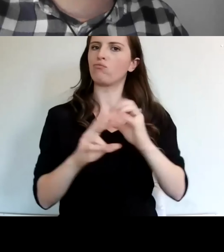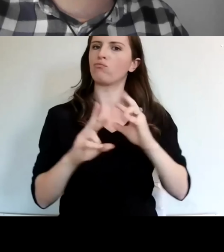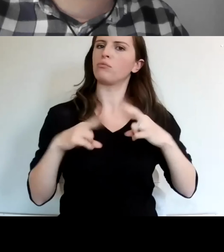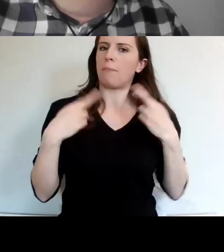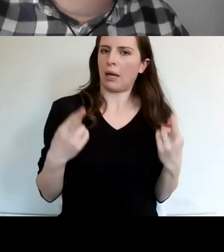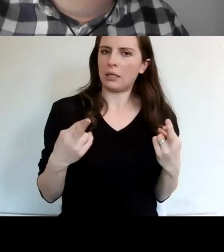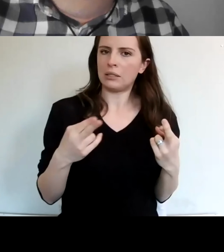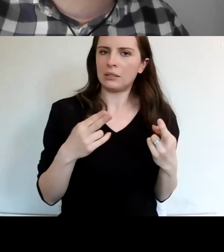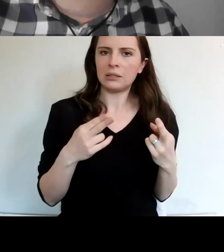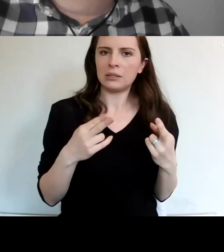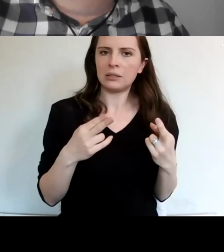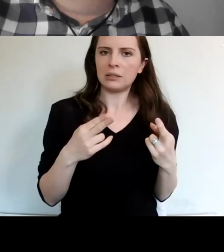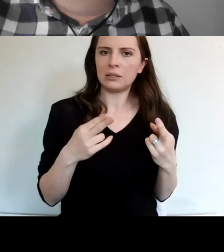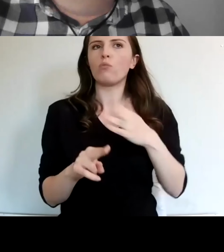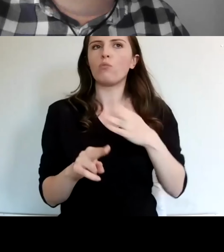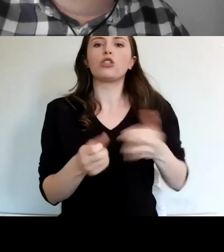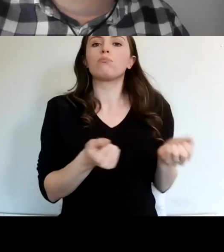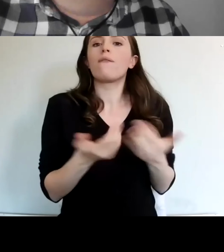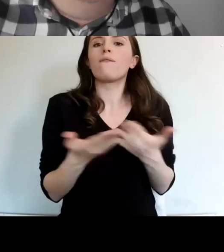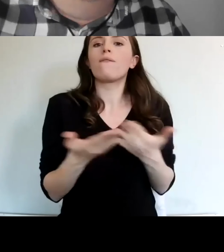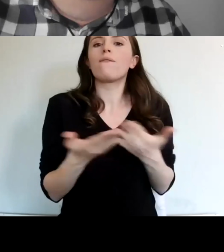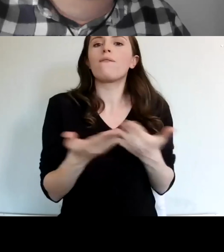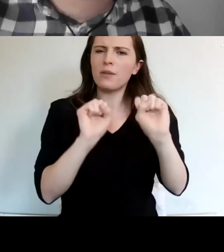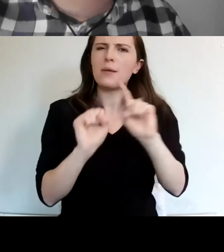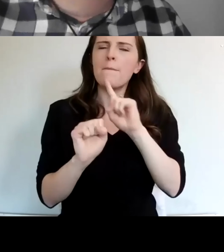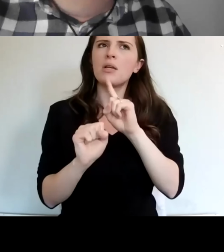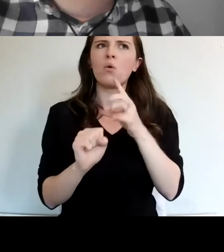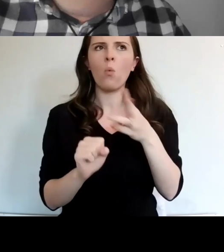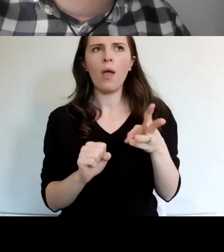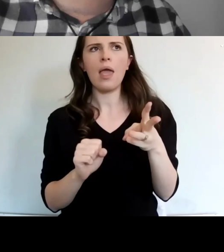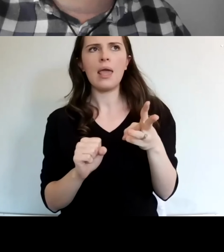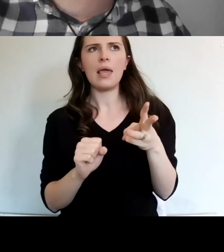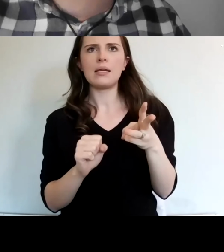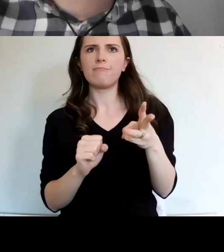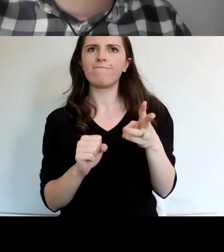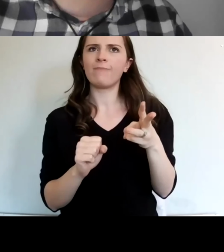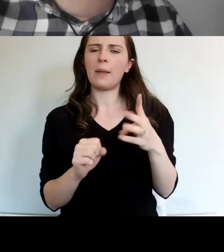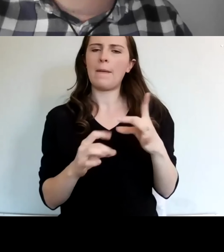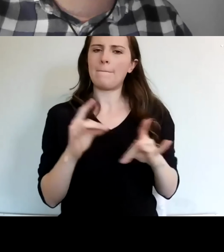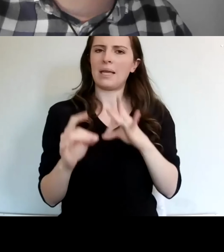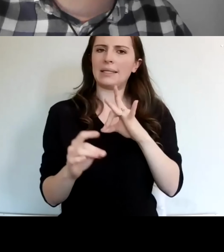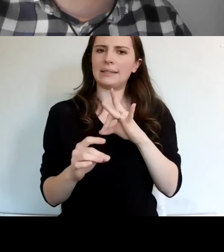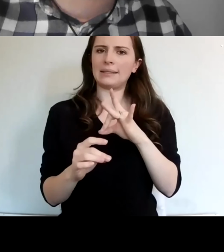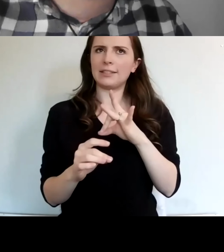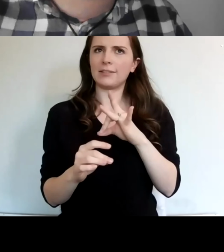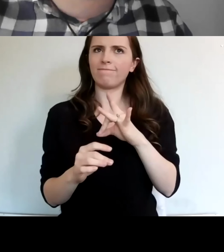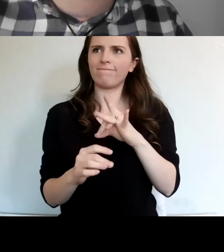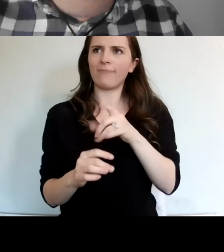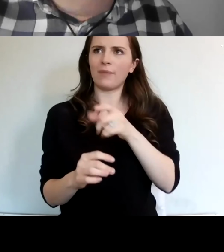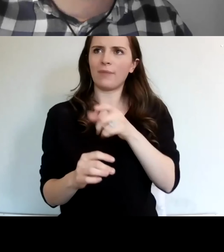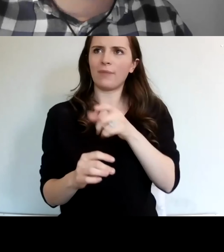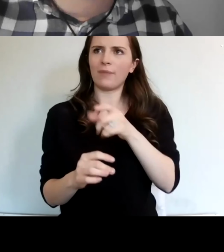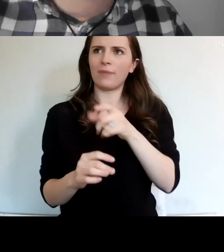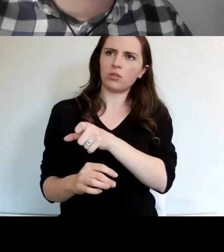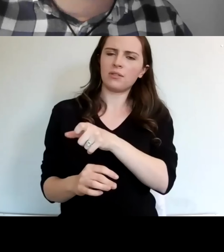Not just providing services, but doing so in a way that really makes the attendee feel that they're not a burden